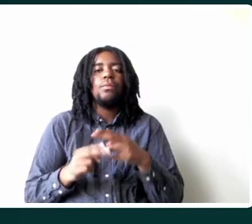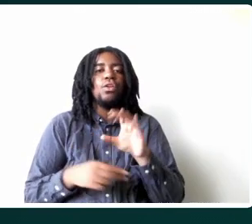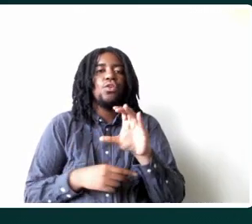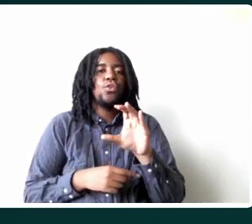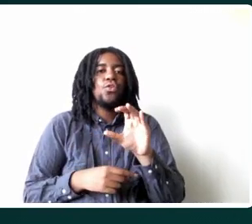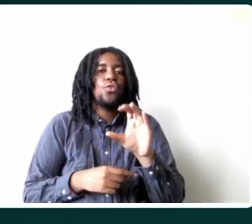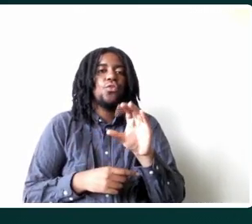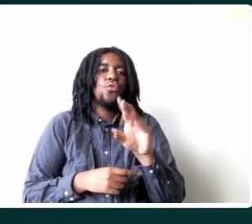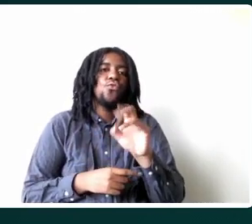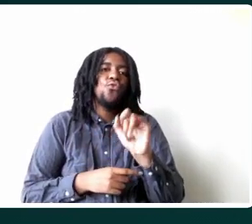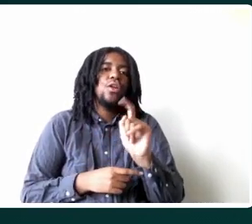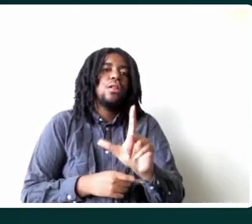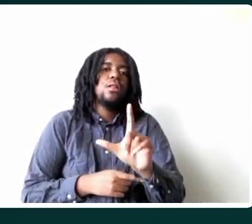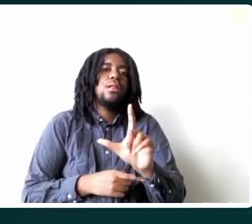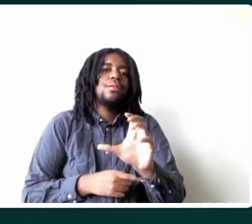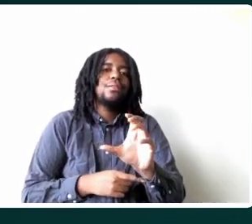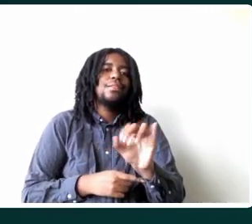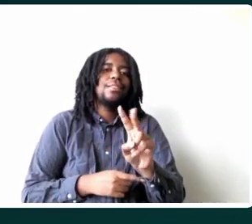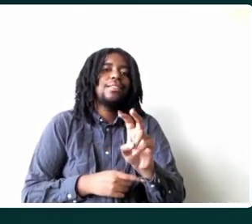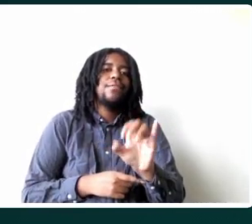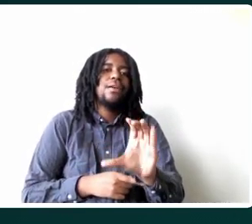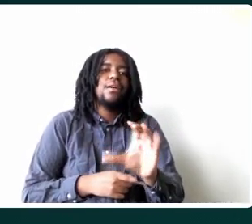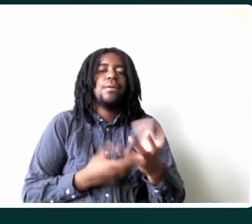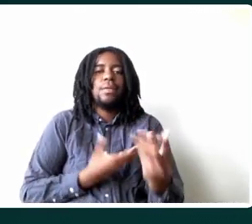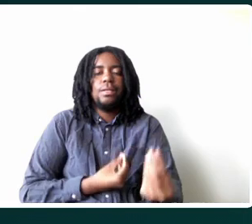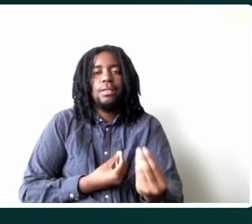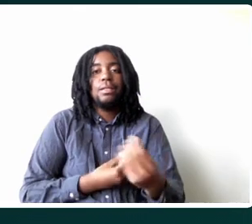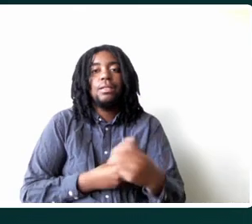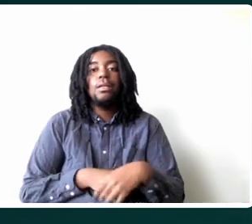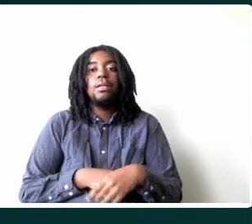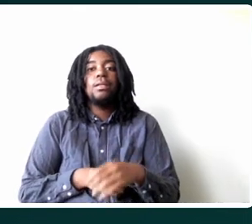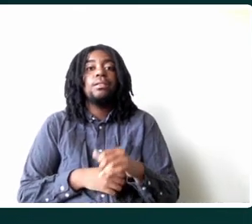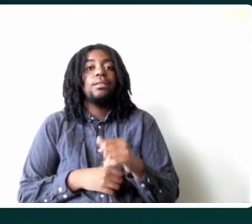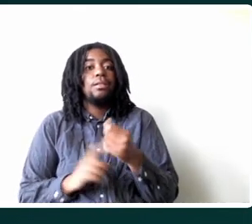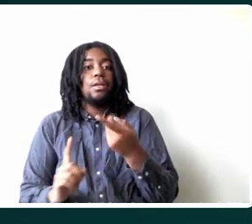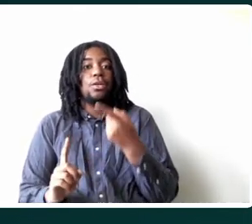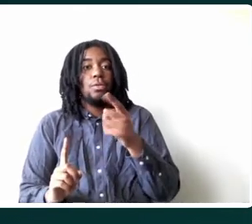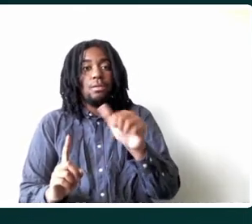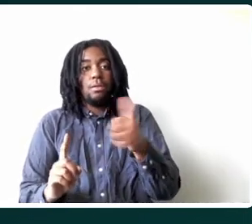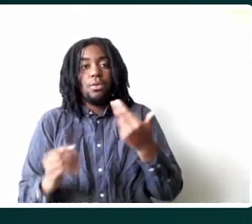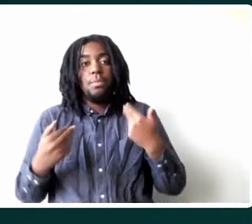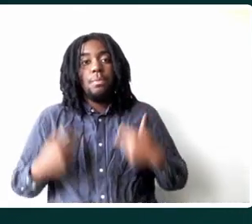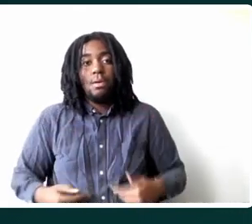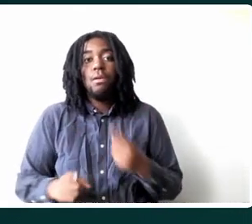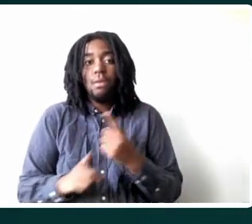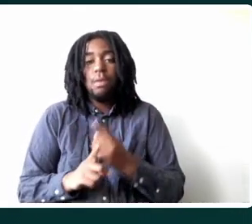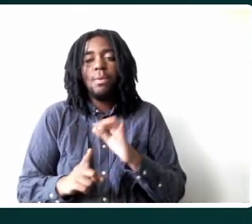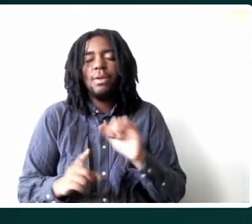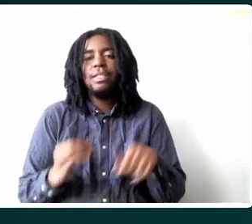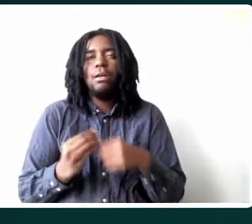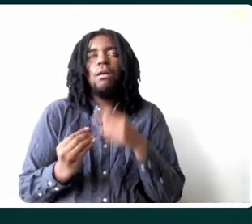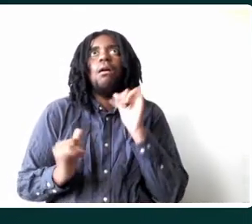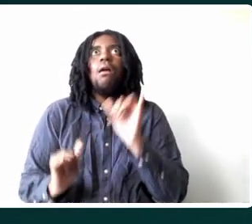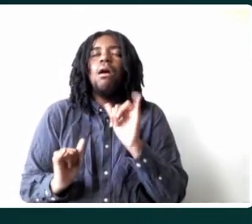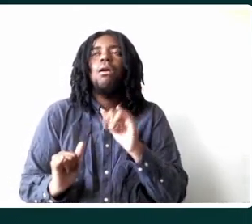this idea that we're not simply saying, you're another human being, it's saying, "Oh, I understand that I need to be really critically thinking about what does it mean in a country in